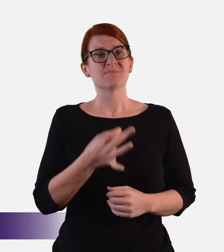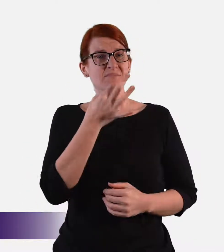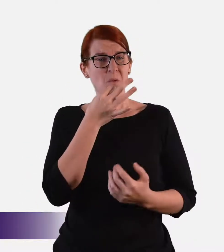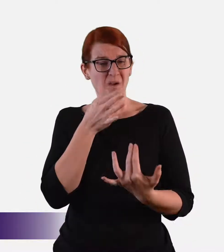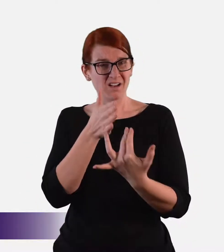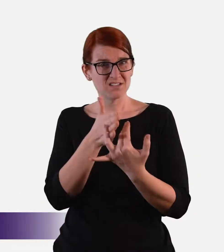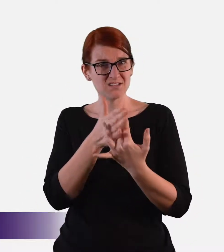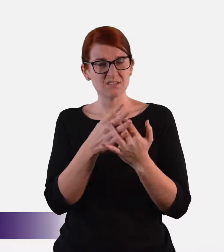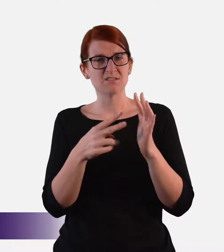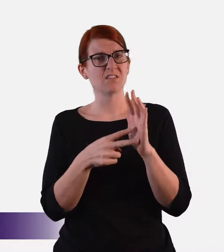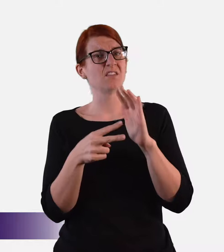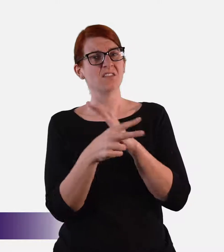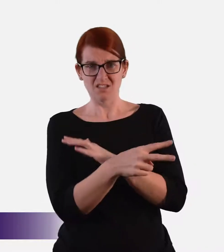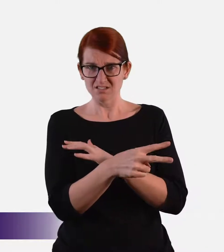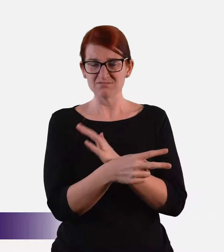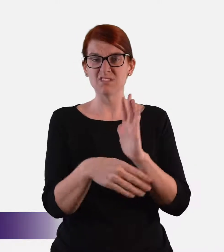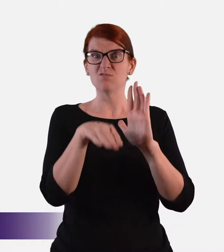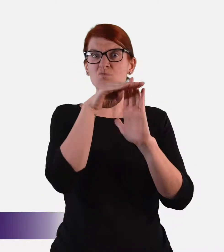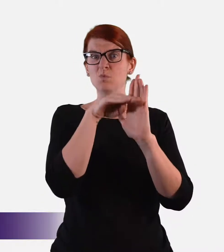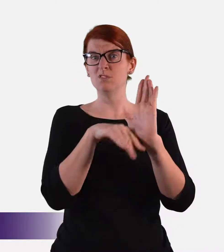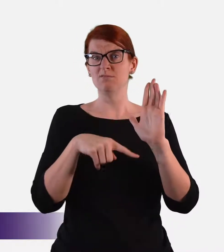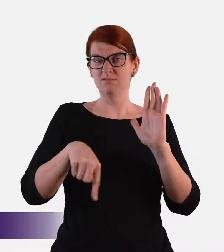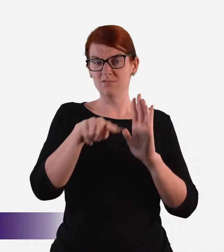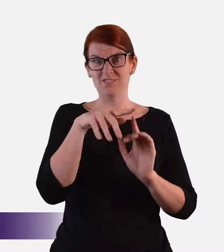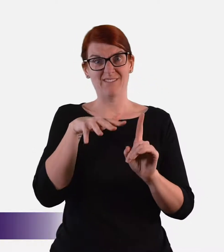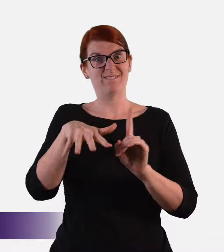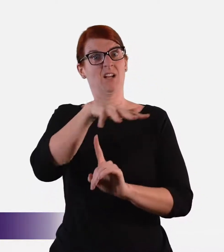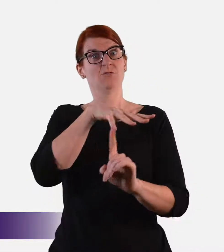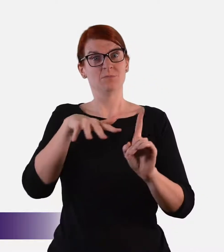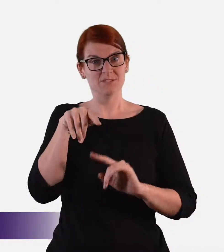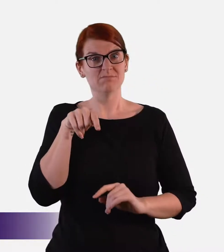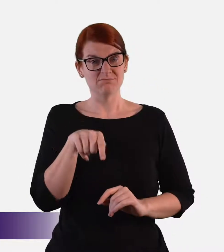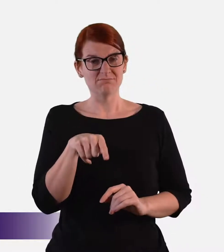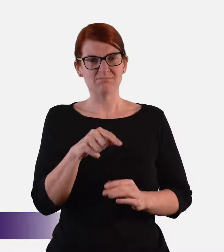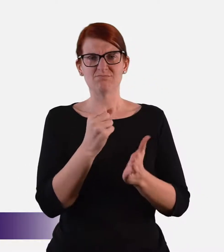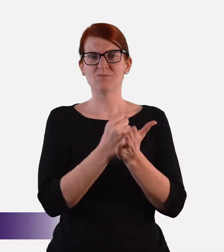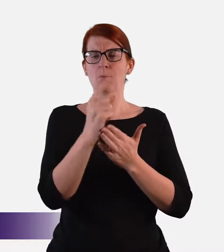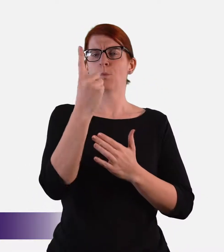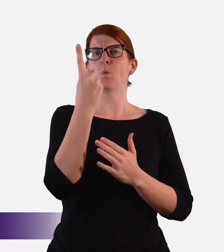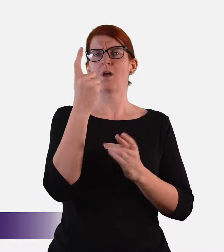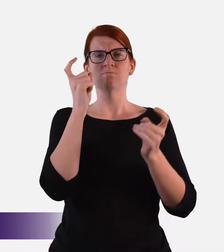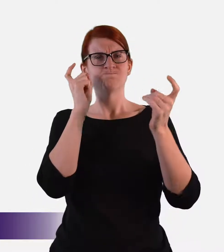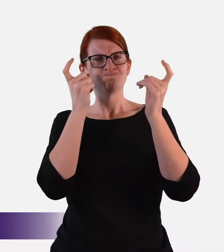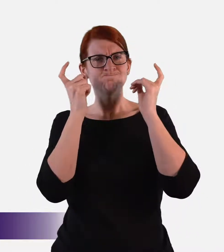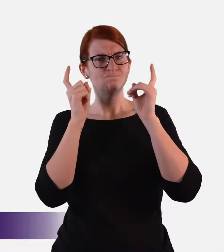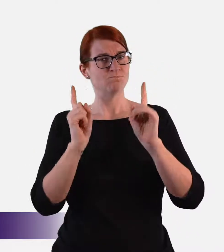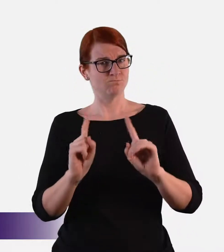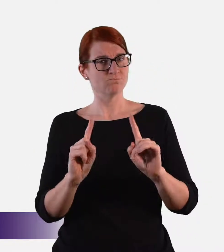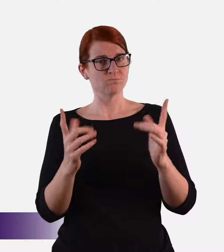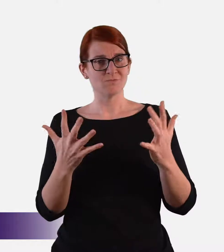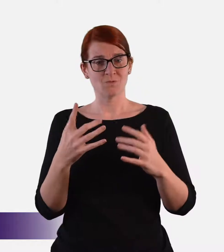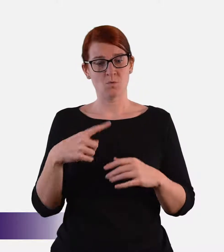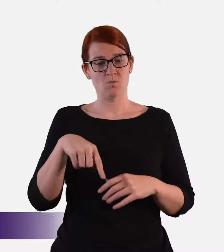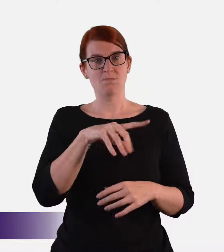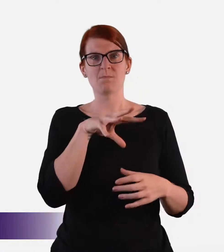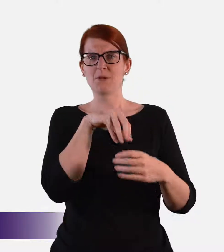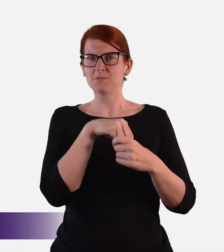The lack of access, oversight and regulation of these environments was a key concern for participants,